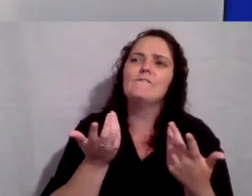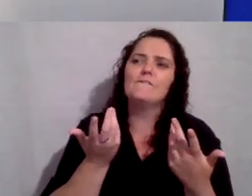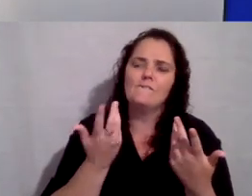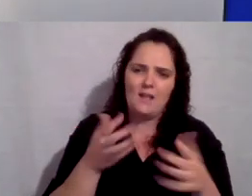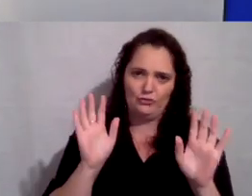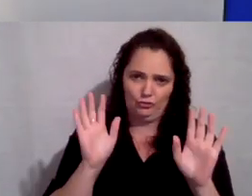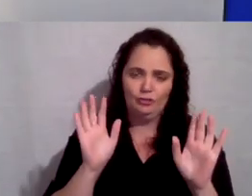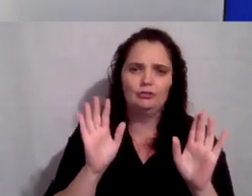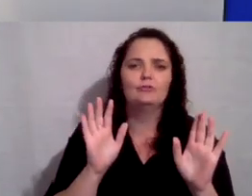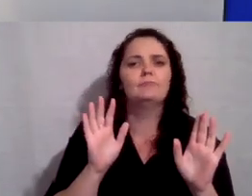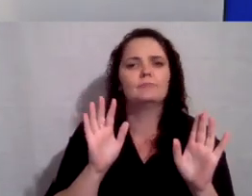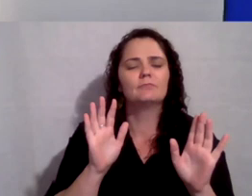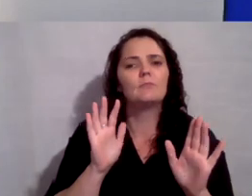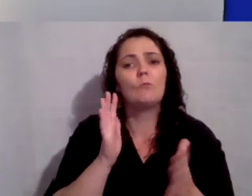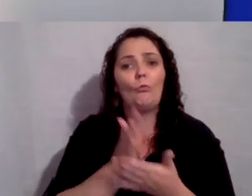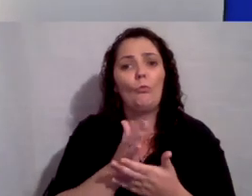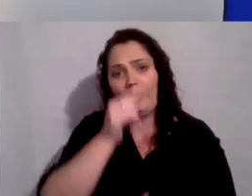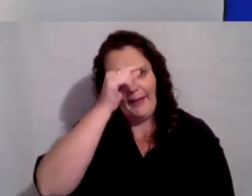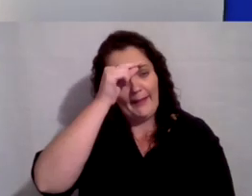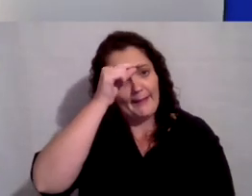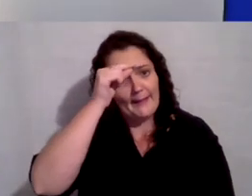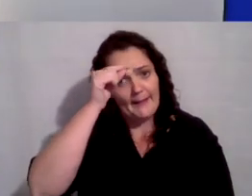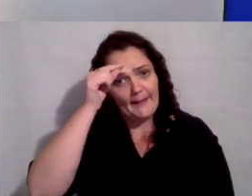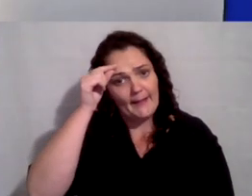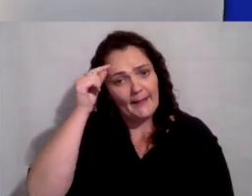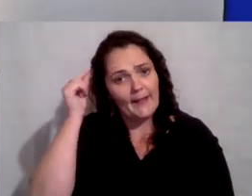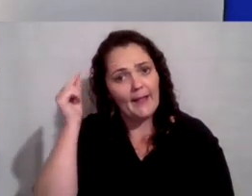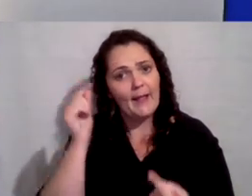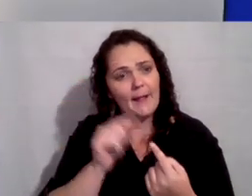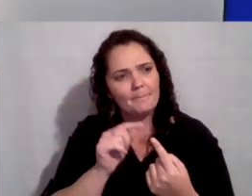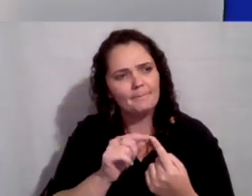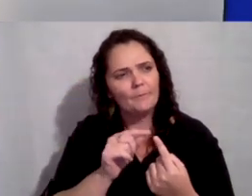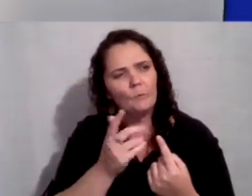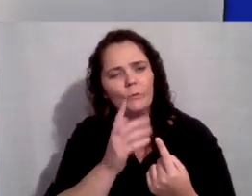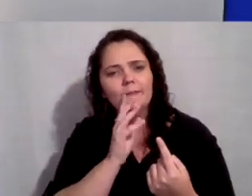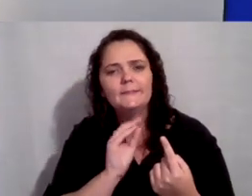do is not just introduce you to some of the basic academic methods and means of life drawing,